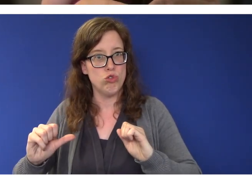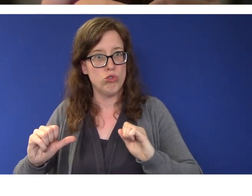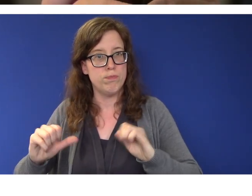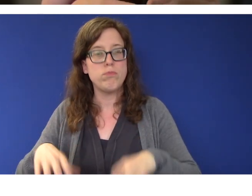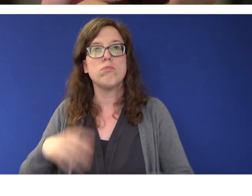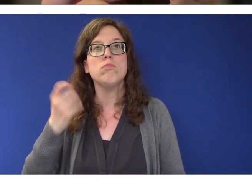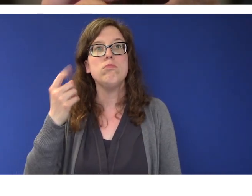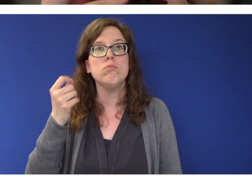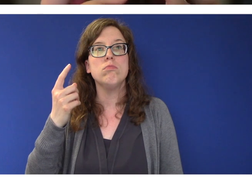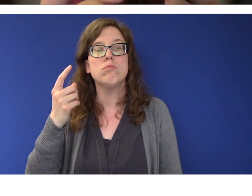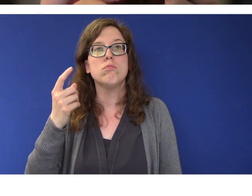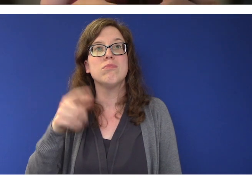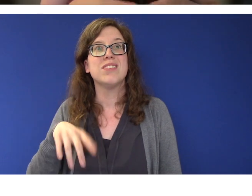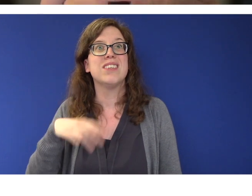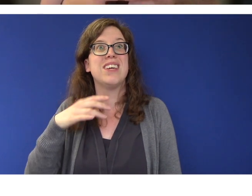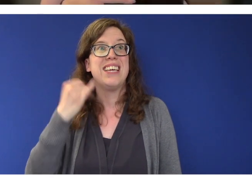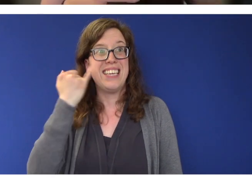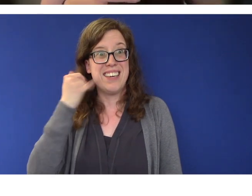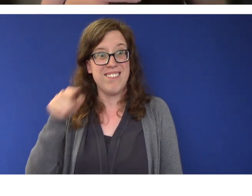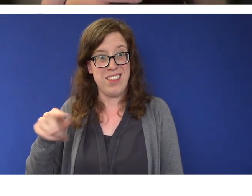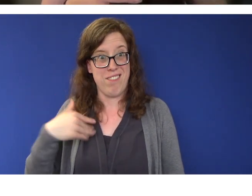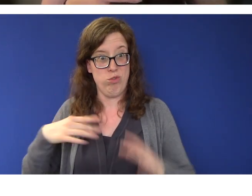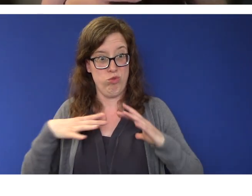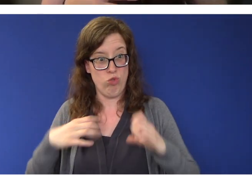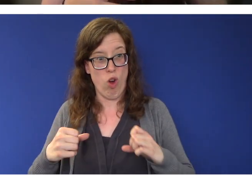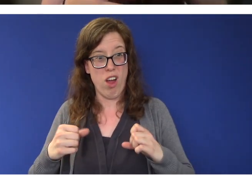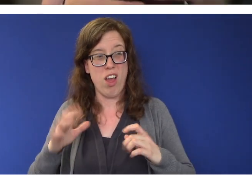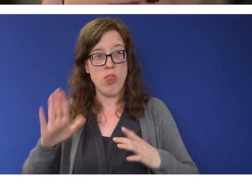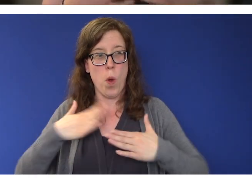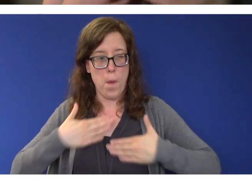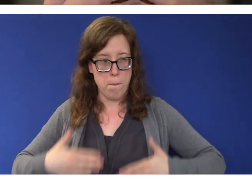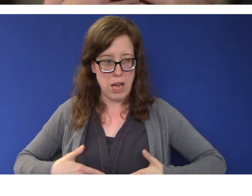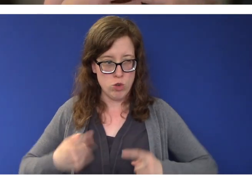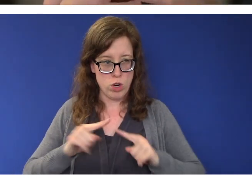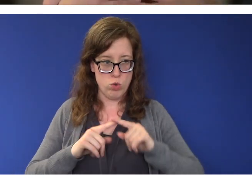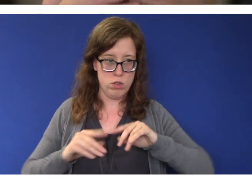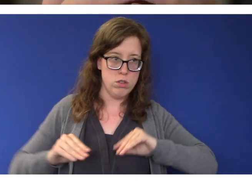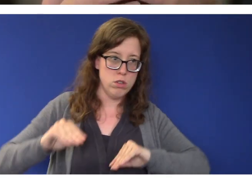it’s a lot of work for an individual with CHARGE to support their body and to maintain